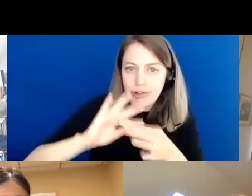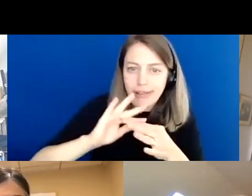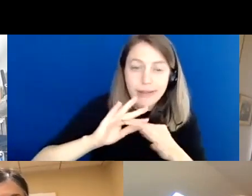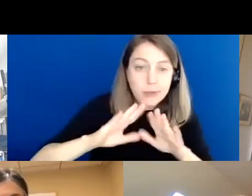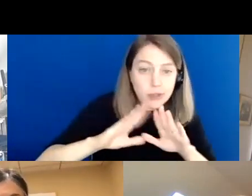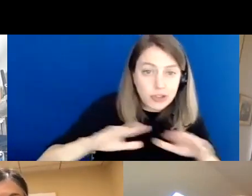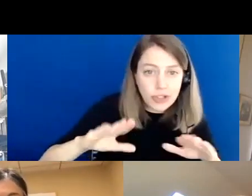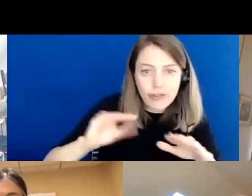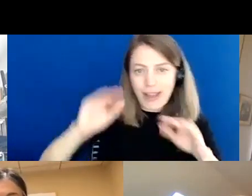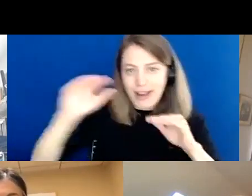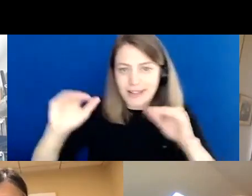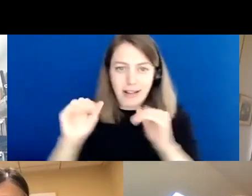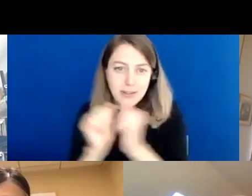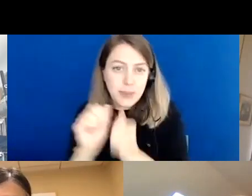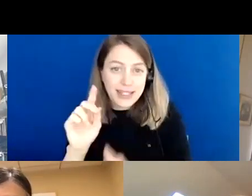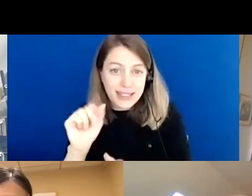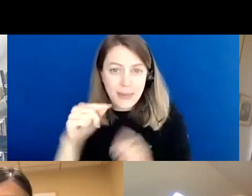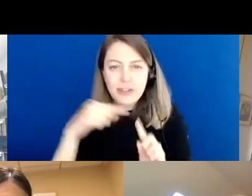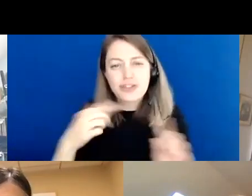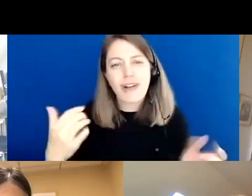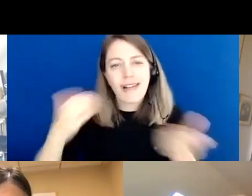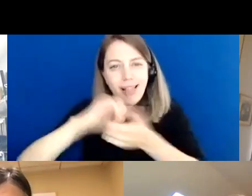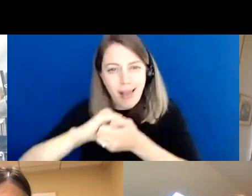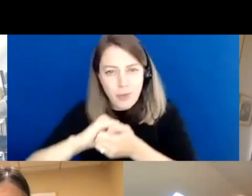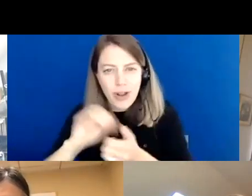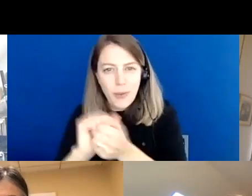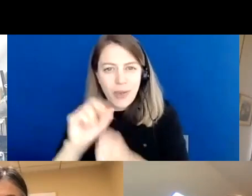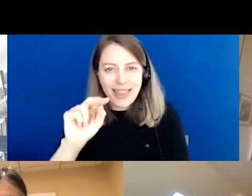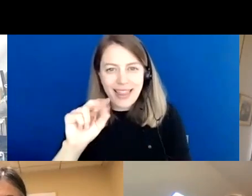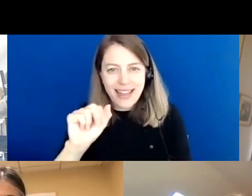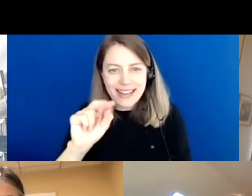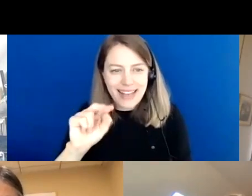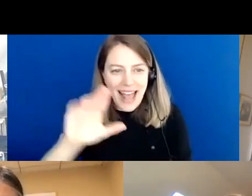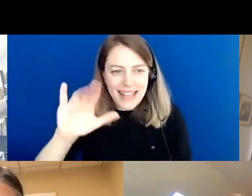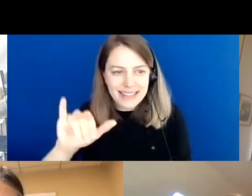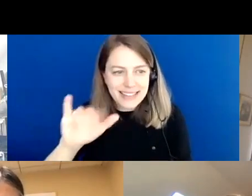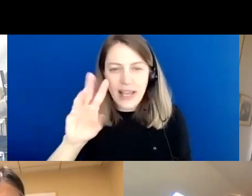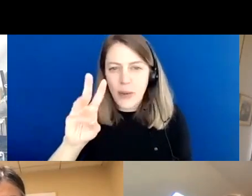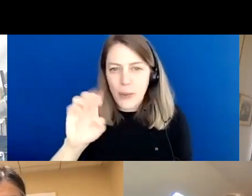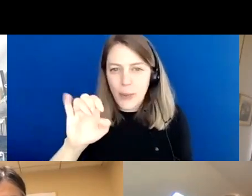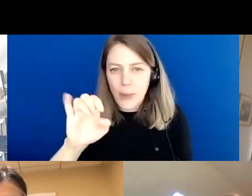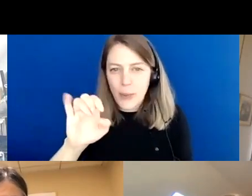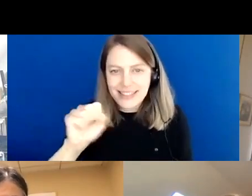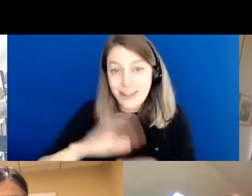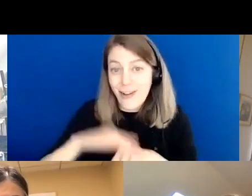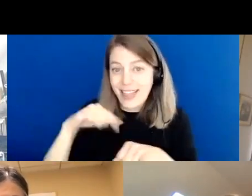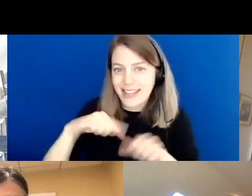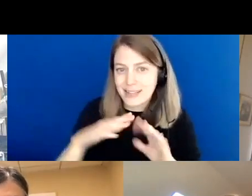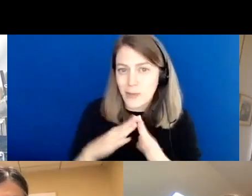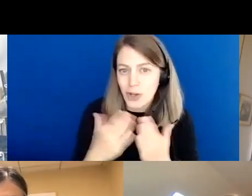She collaborated with Nancy Weiss on this book, and Nancy is a faculty member and the Director of